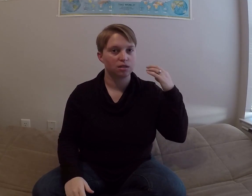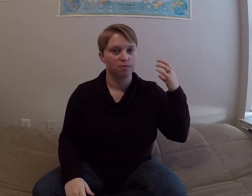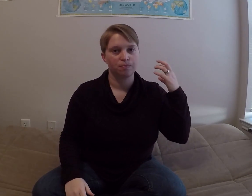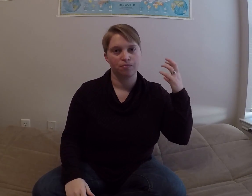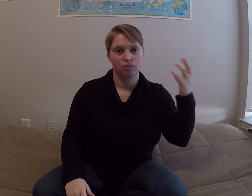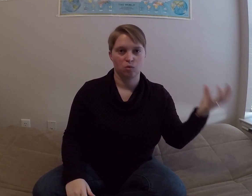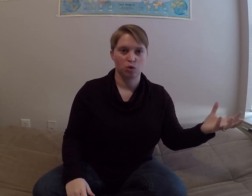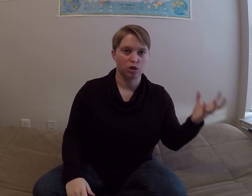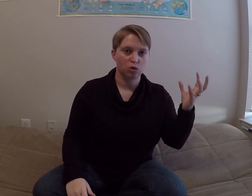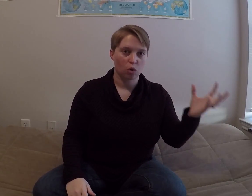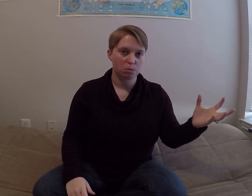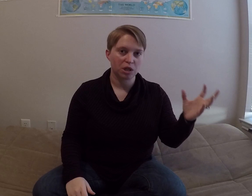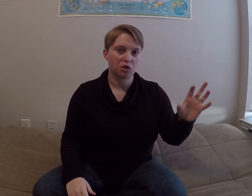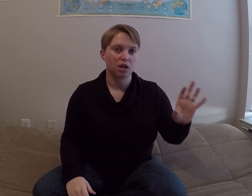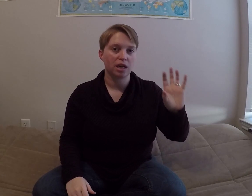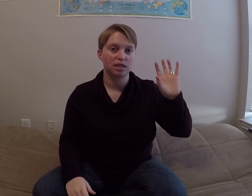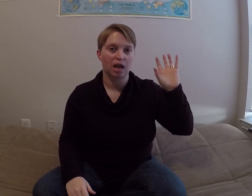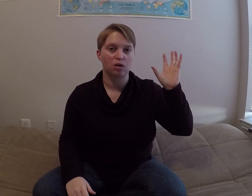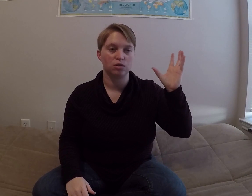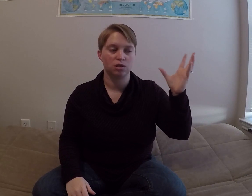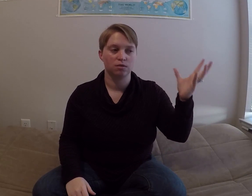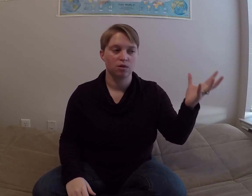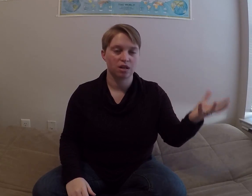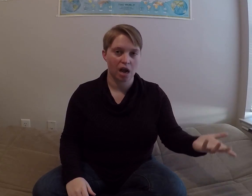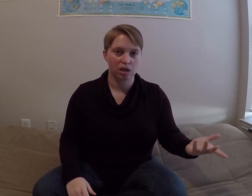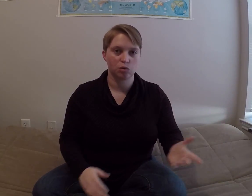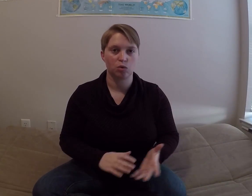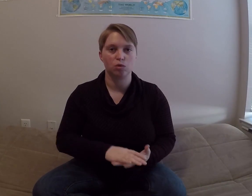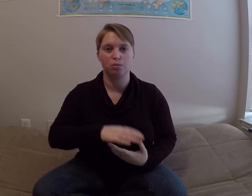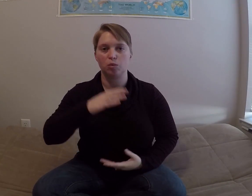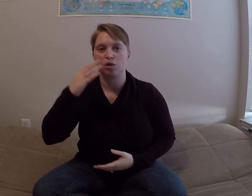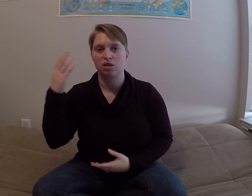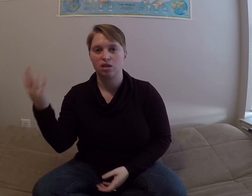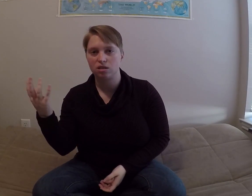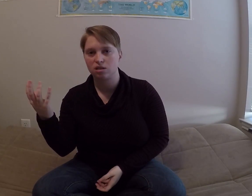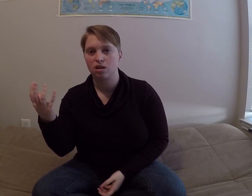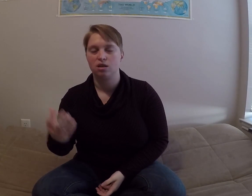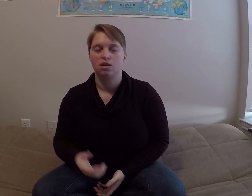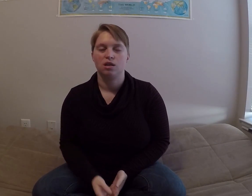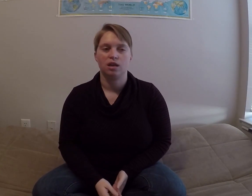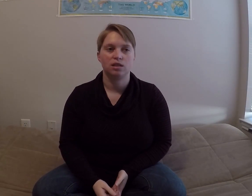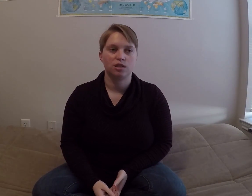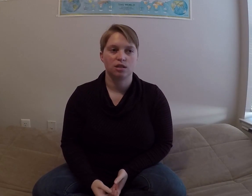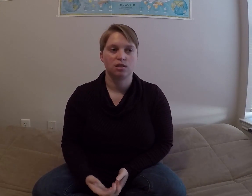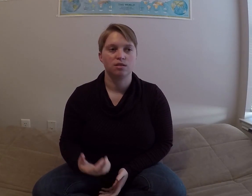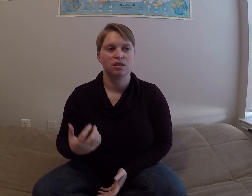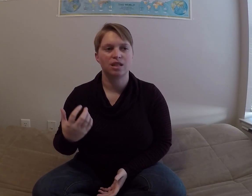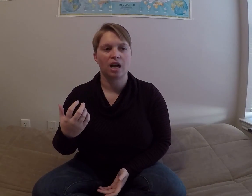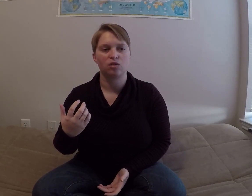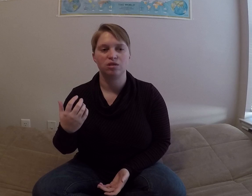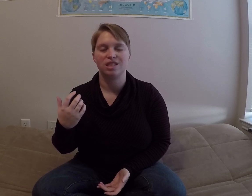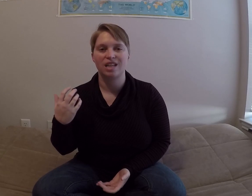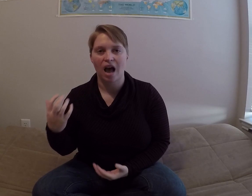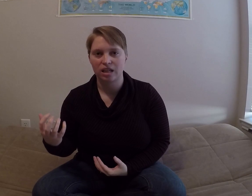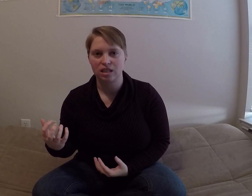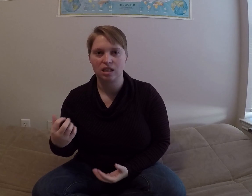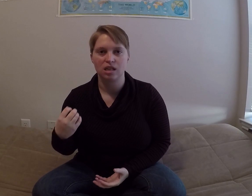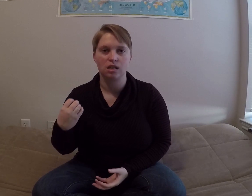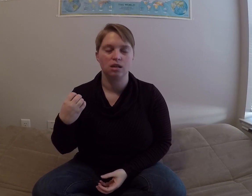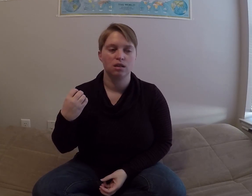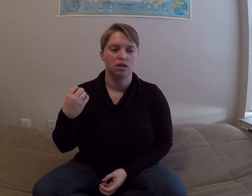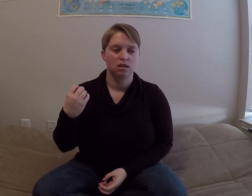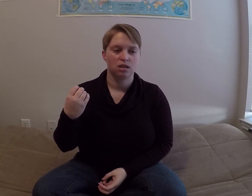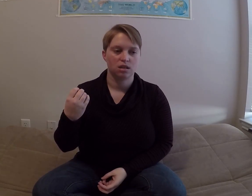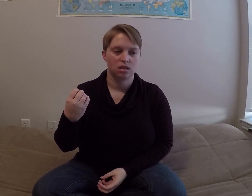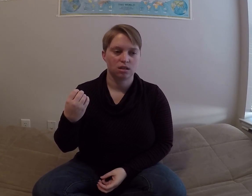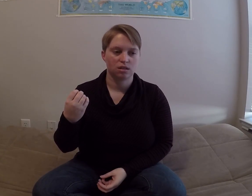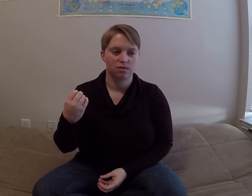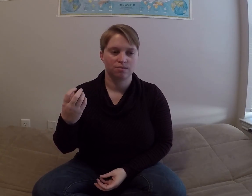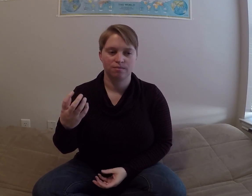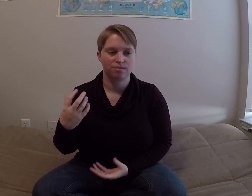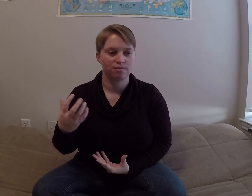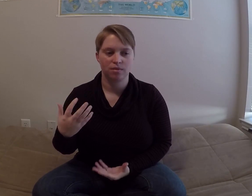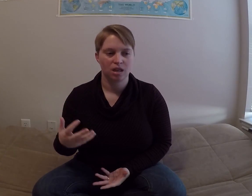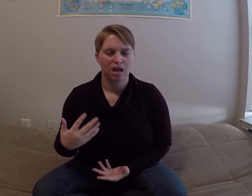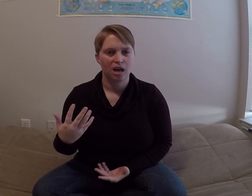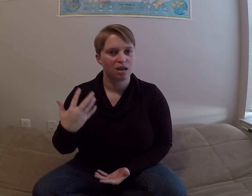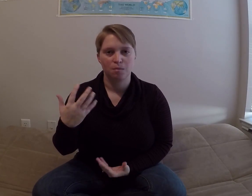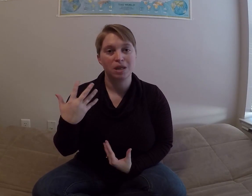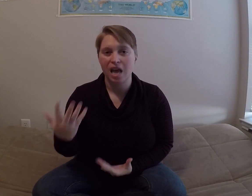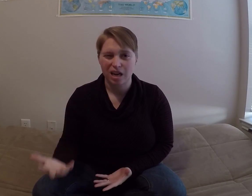Like with normal hearing, it sounds natural; with this, it just sounds static-y and mechanical,